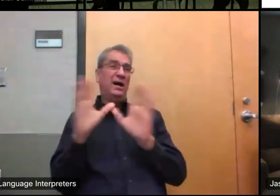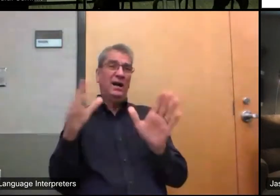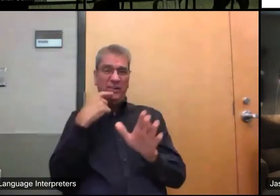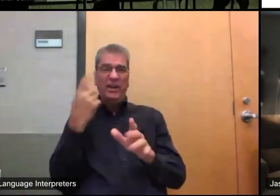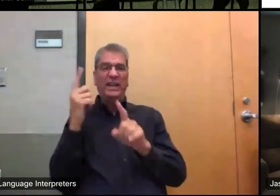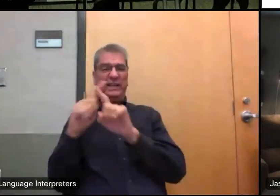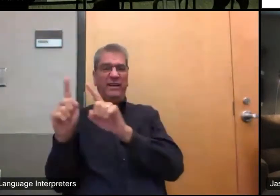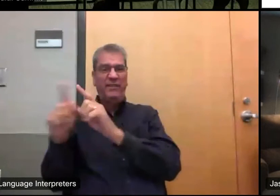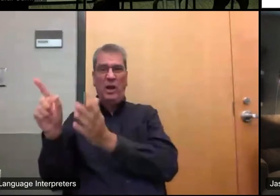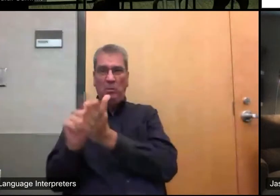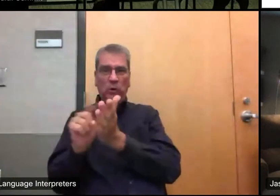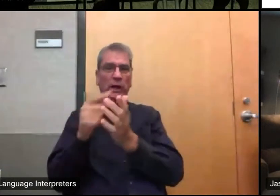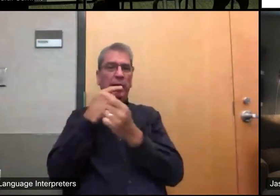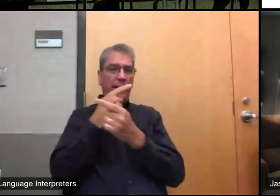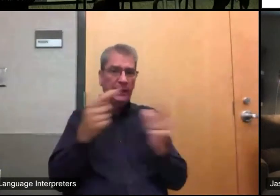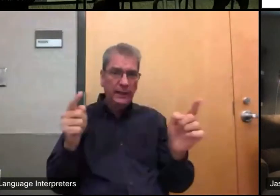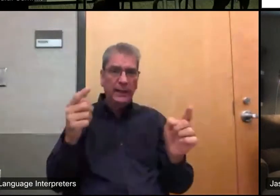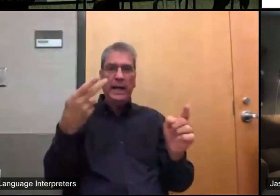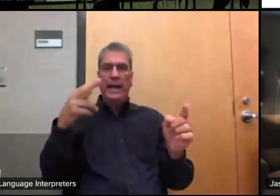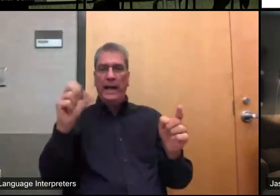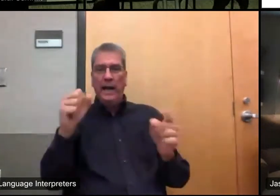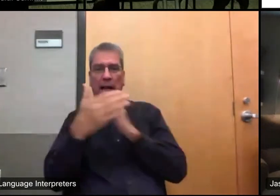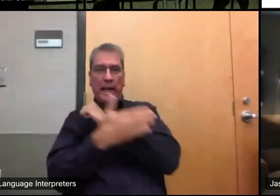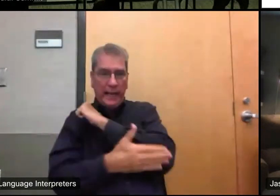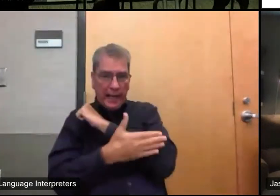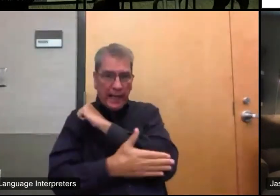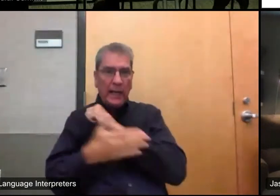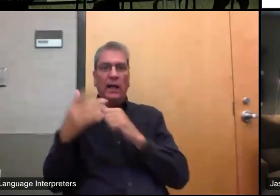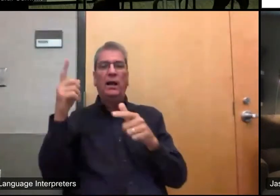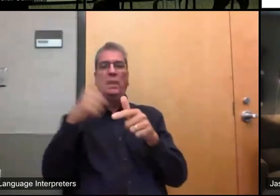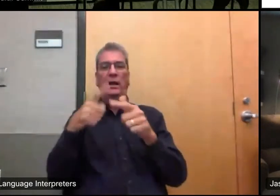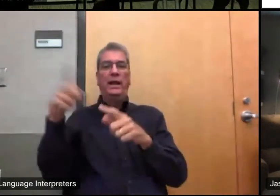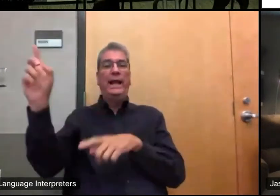conferences. You had in Harris County in particular? Um, it's a, it's a Democratic county county